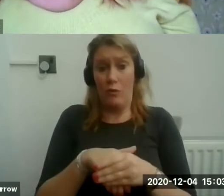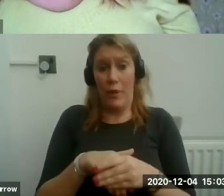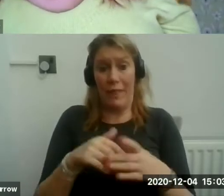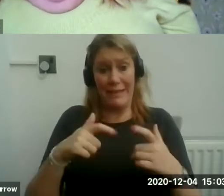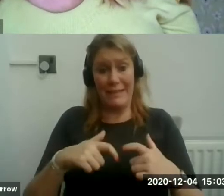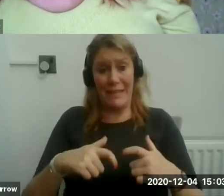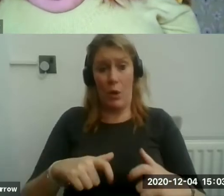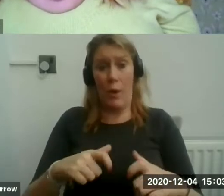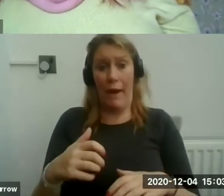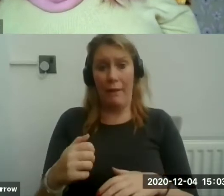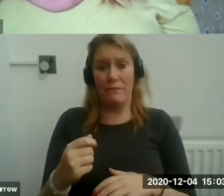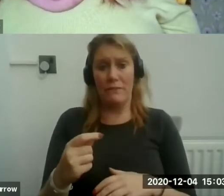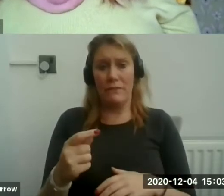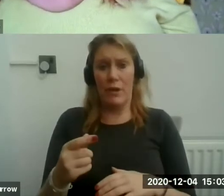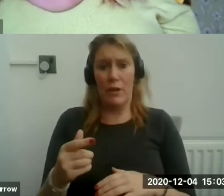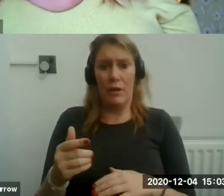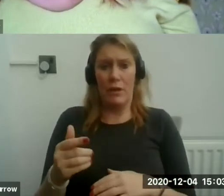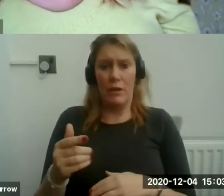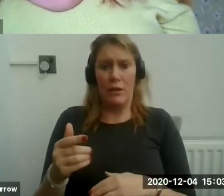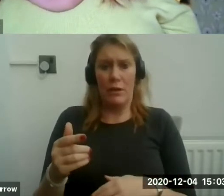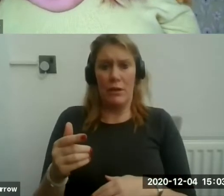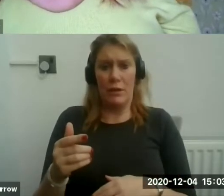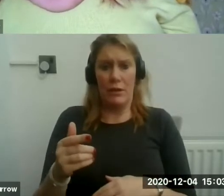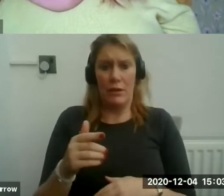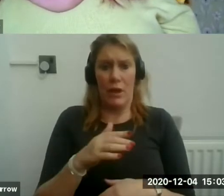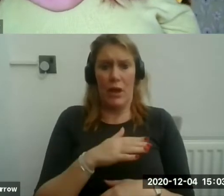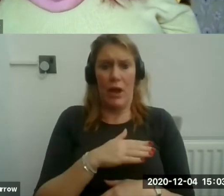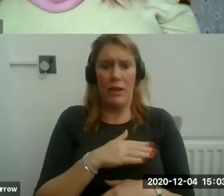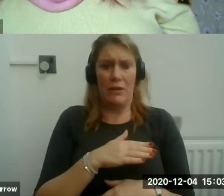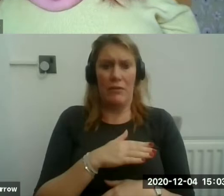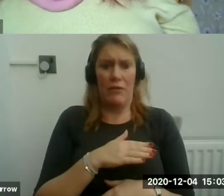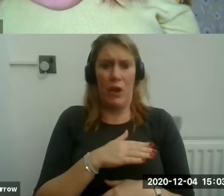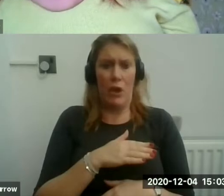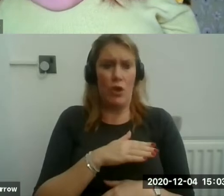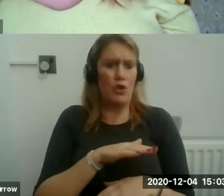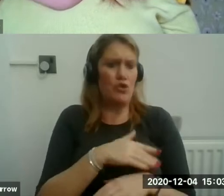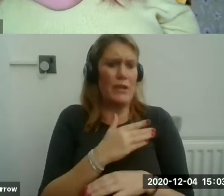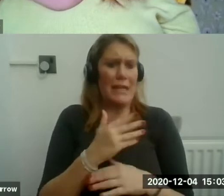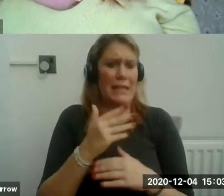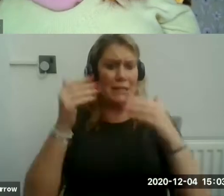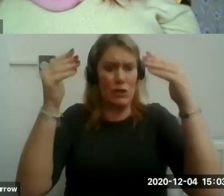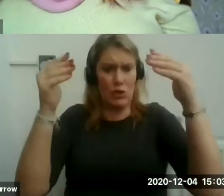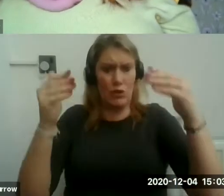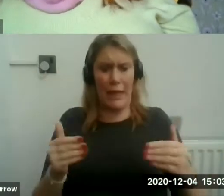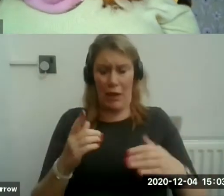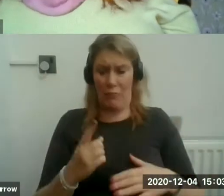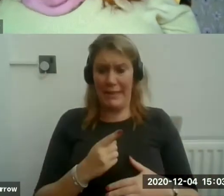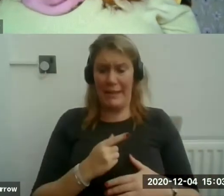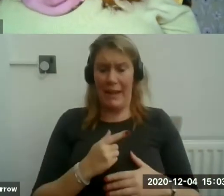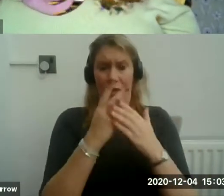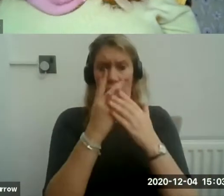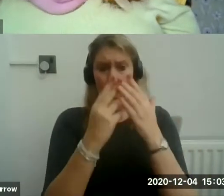remnants behind me of a green screen image of myself underwater. So do please ignore